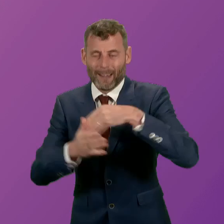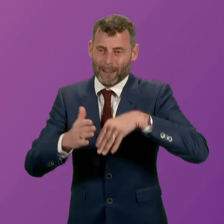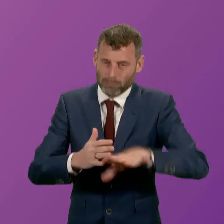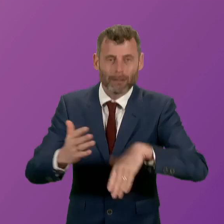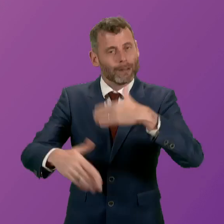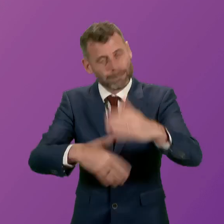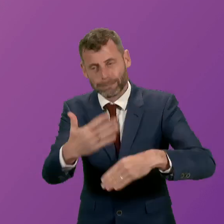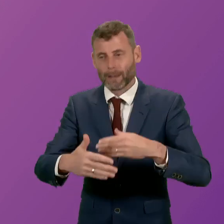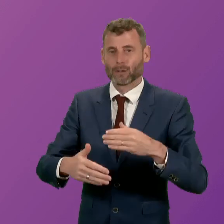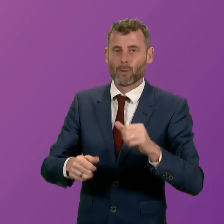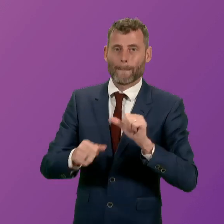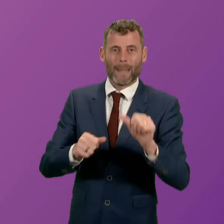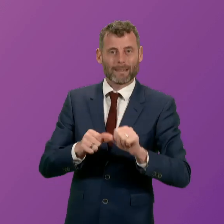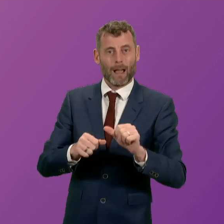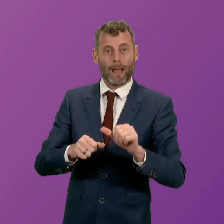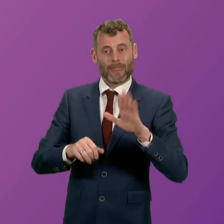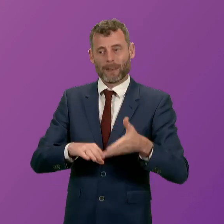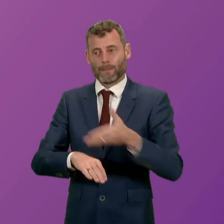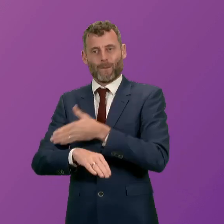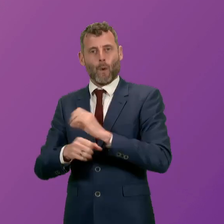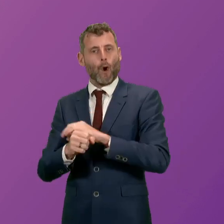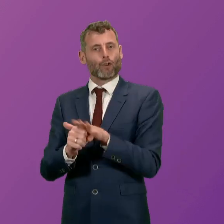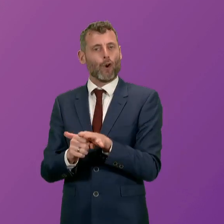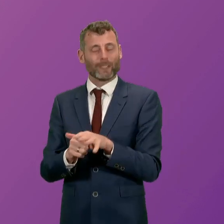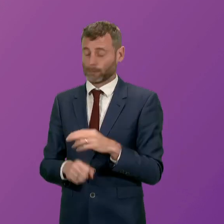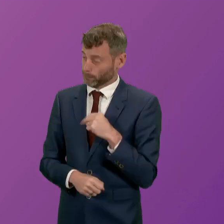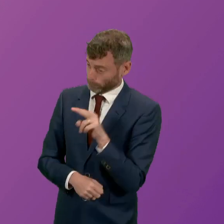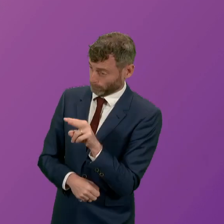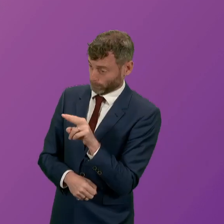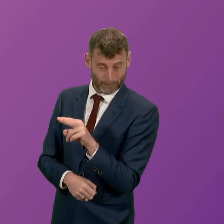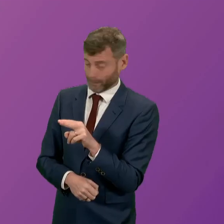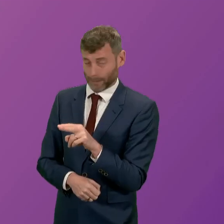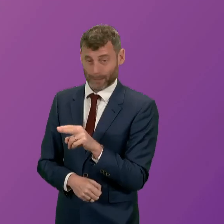Quite rightly, my party condemned Humza Yousaf’s plan as “embarrassingly thin”